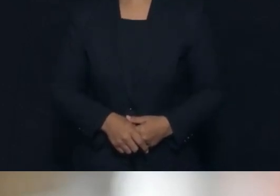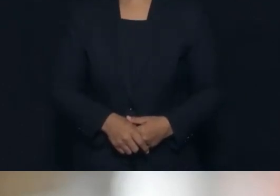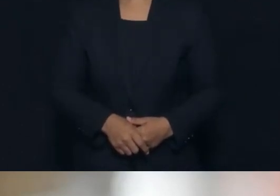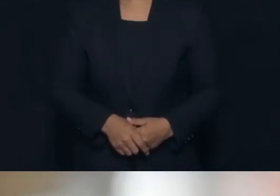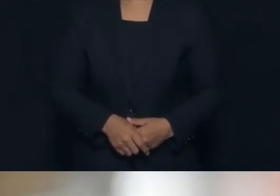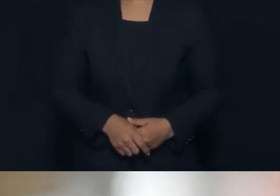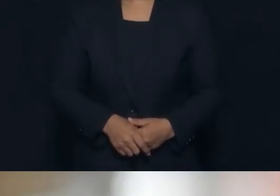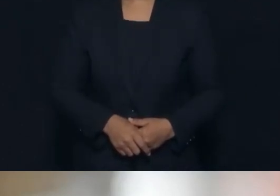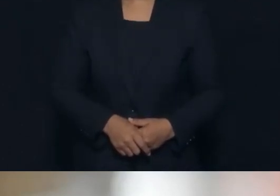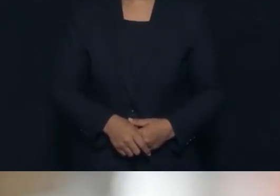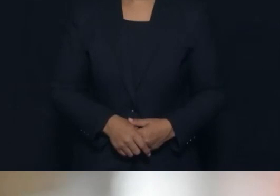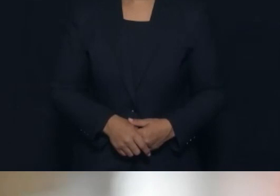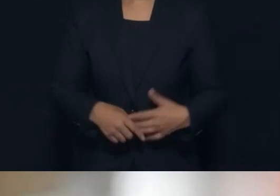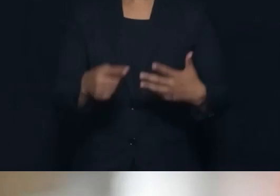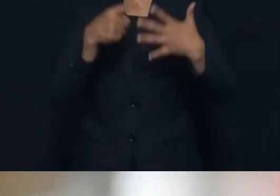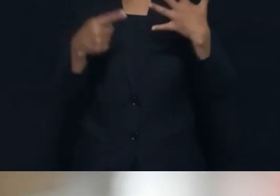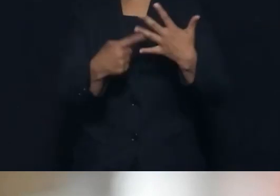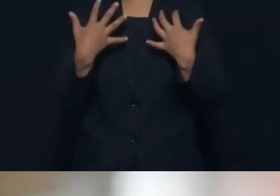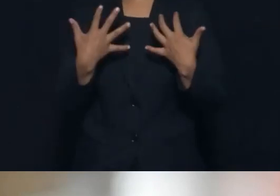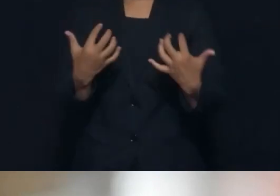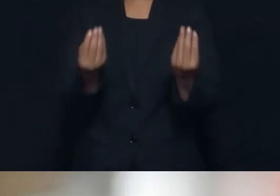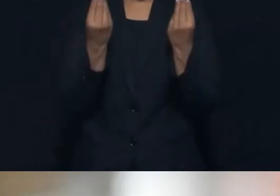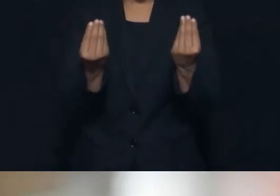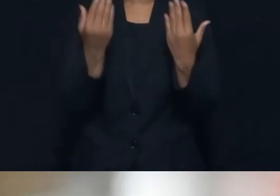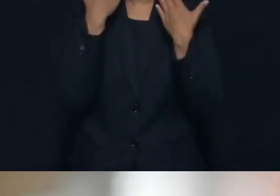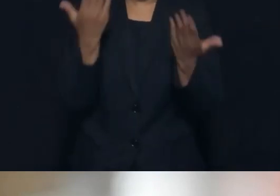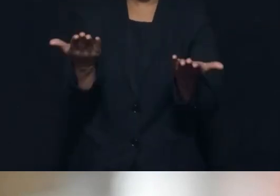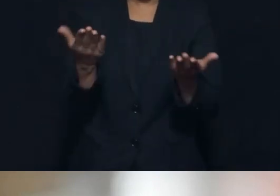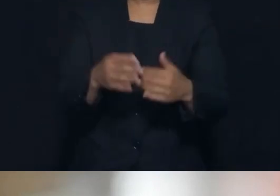Of course, in some countries funding is a real issue. But do not forget it is not enough.